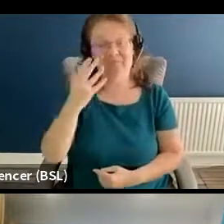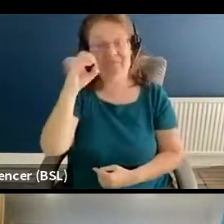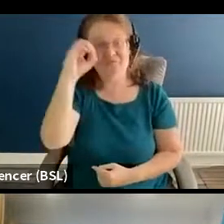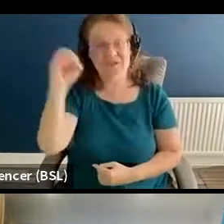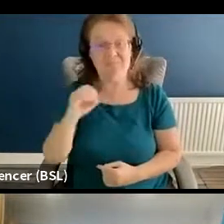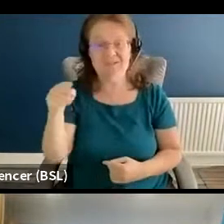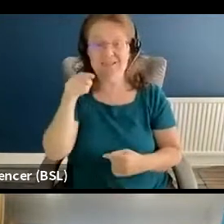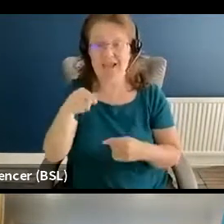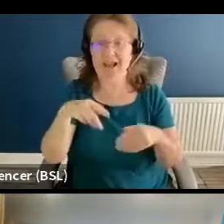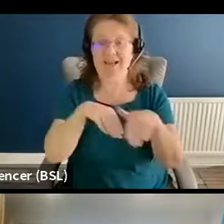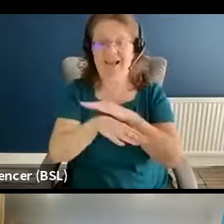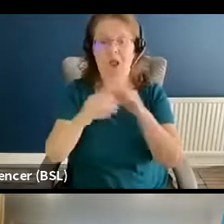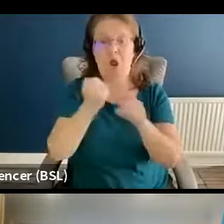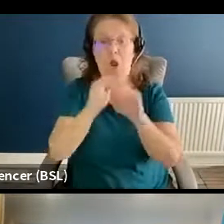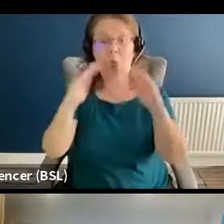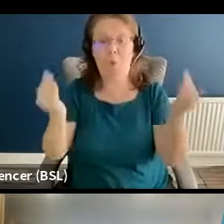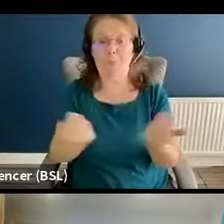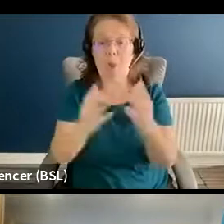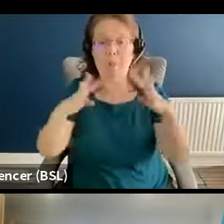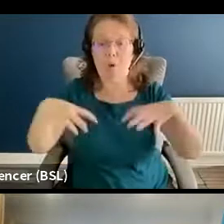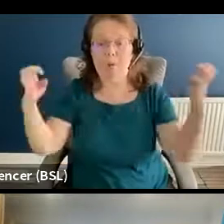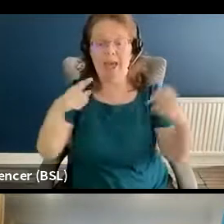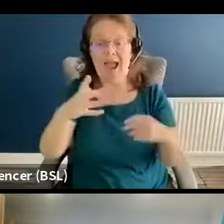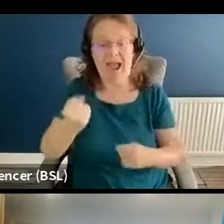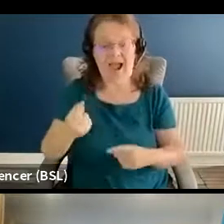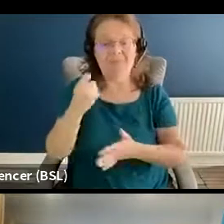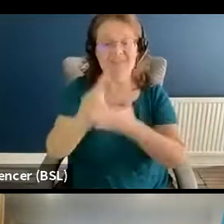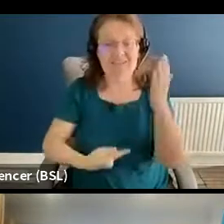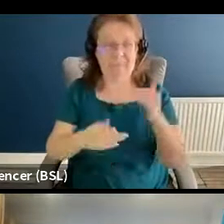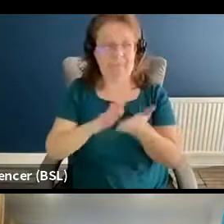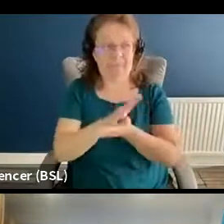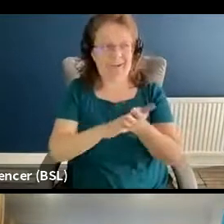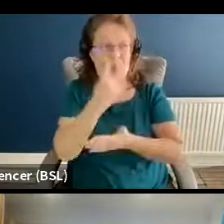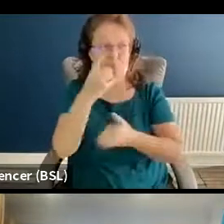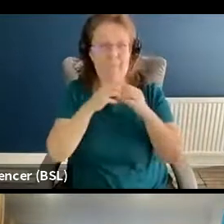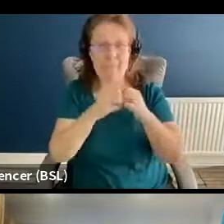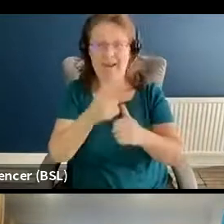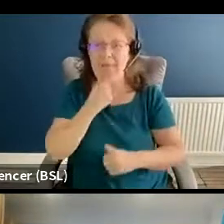live with a disability. This is over one billion people. A billion people who are being excluded